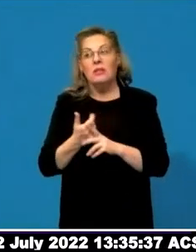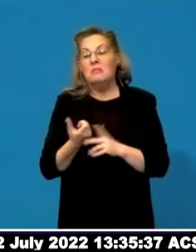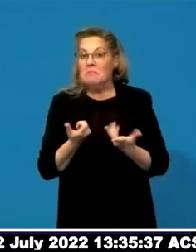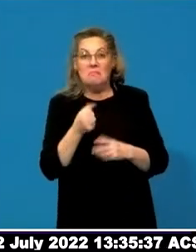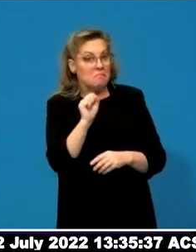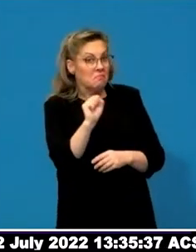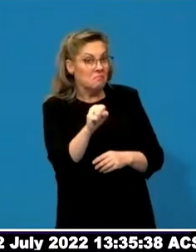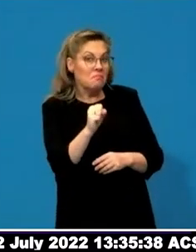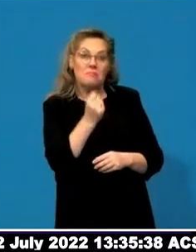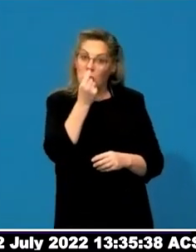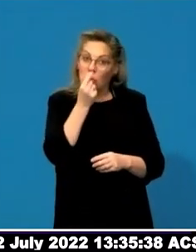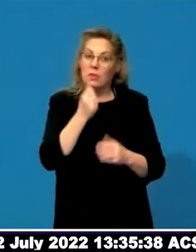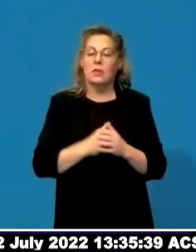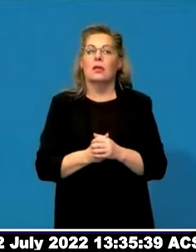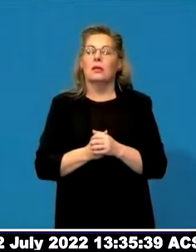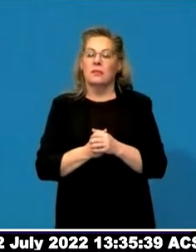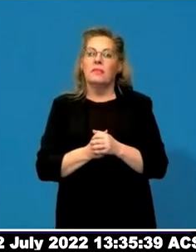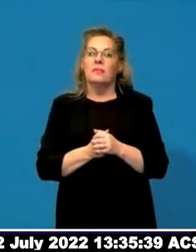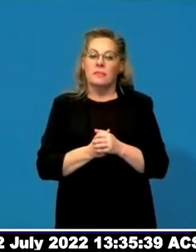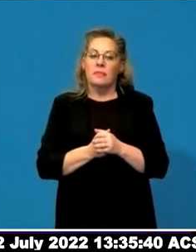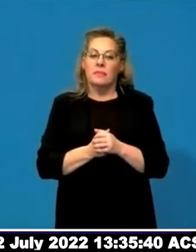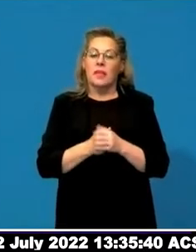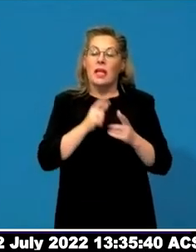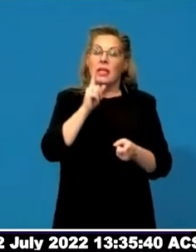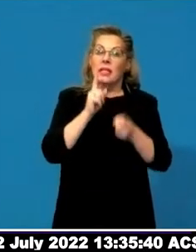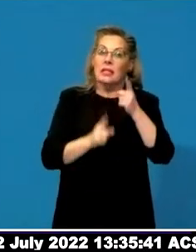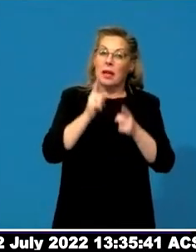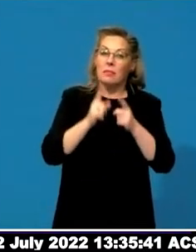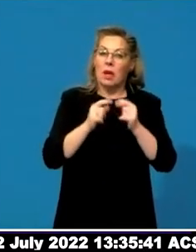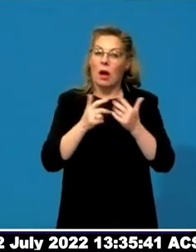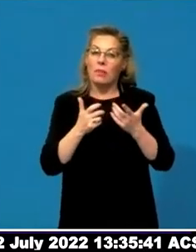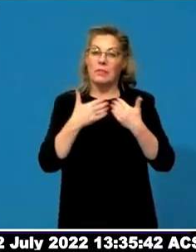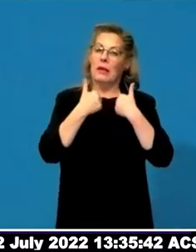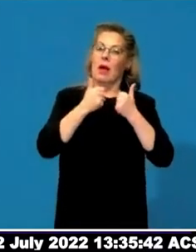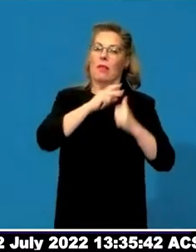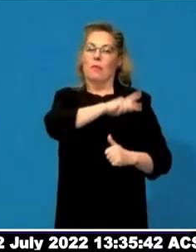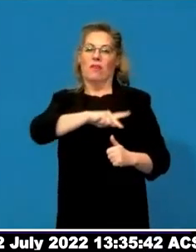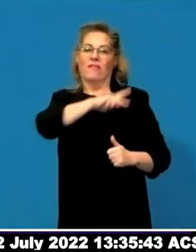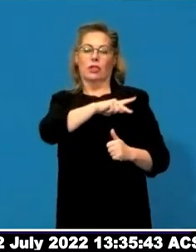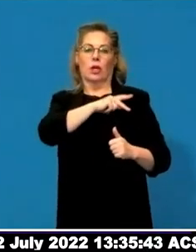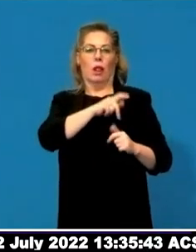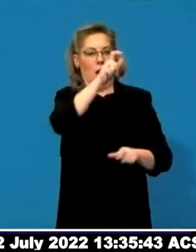that do come out to do assessments, how often would you say